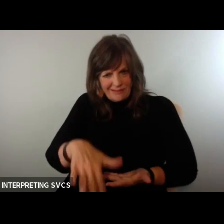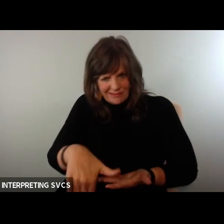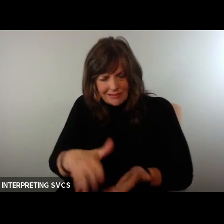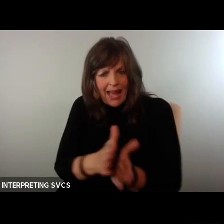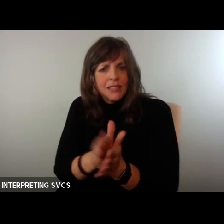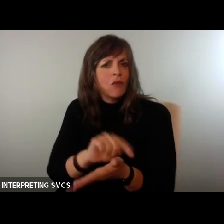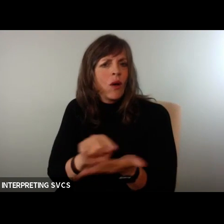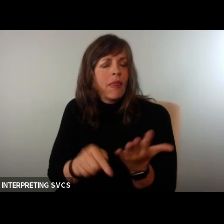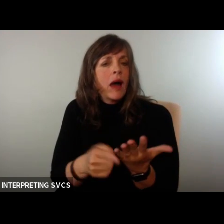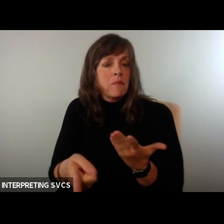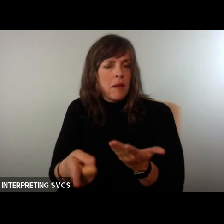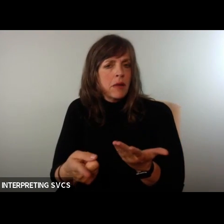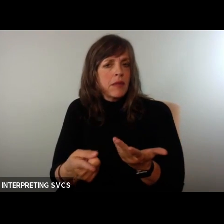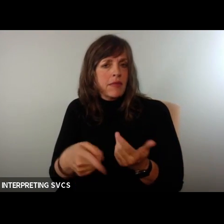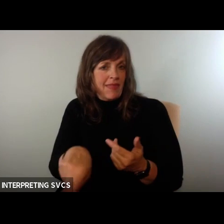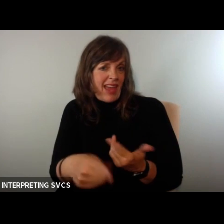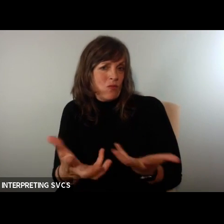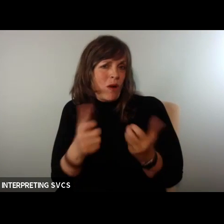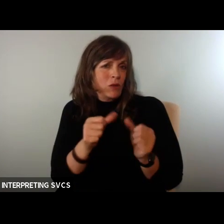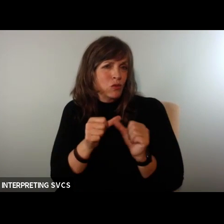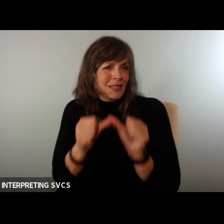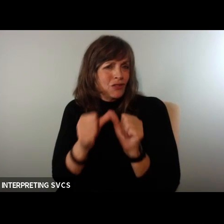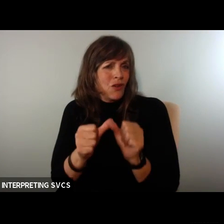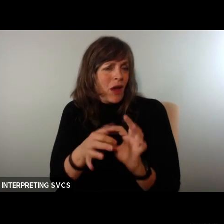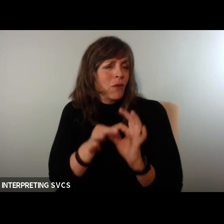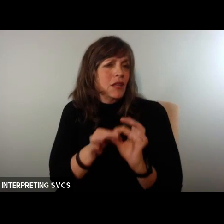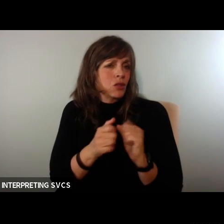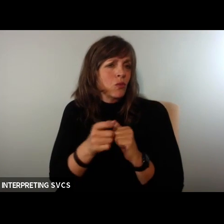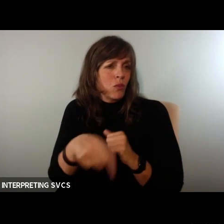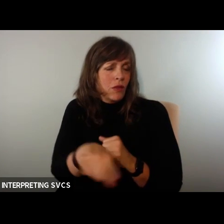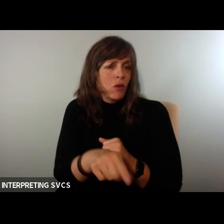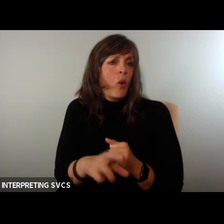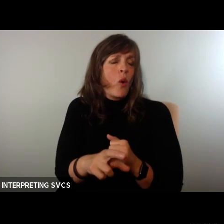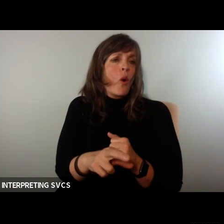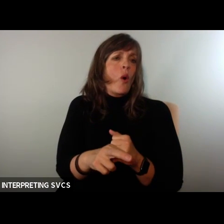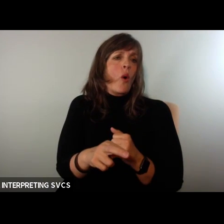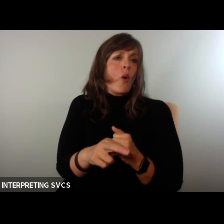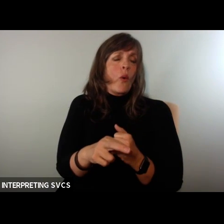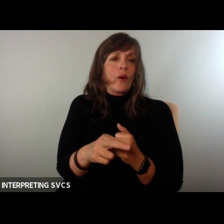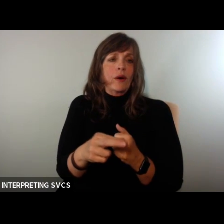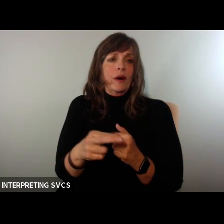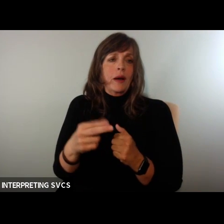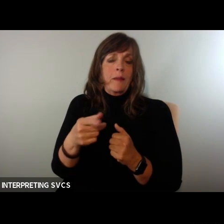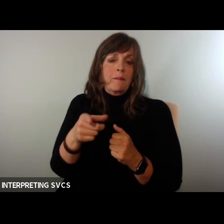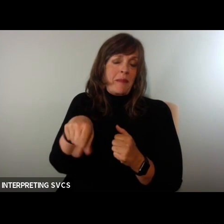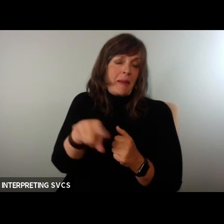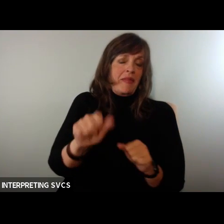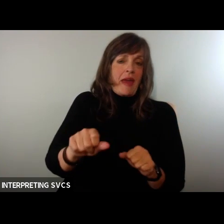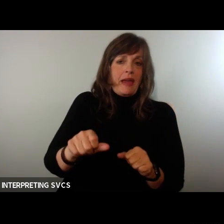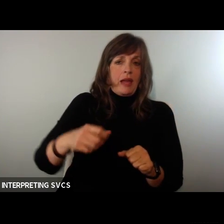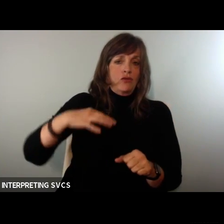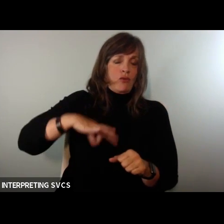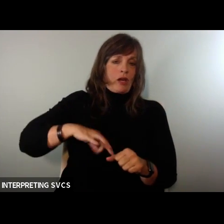in continuing that relationship with you or interested in crediting you now for a future gig because if you've had a long-standing relationship,